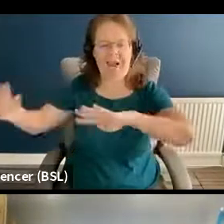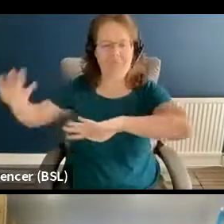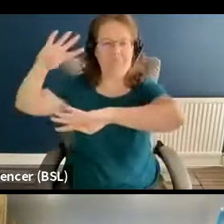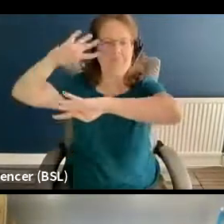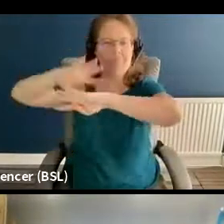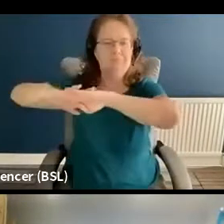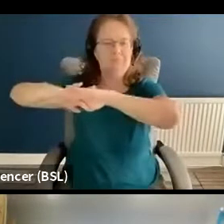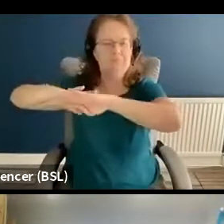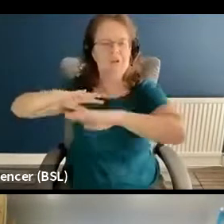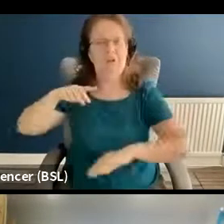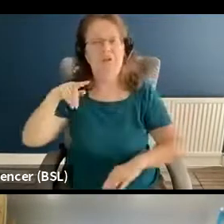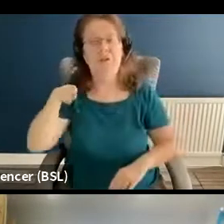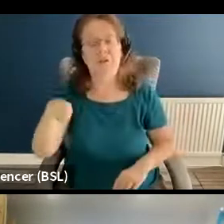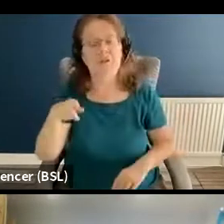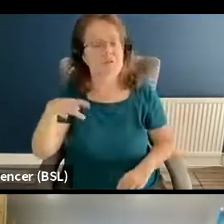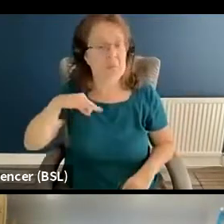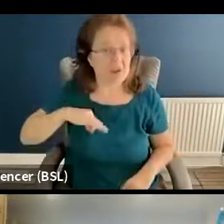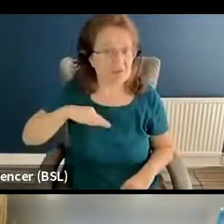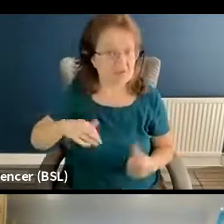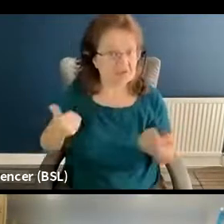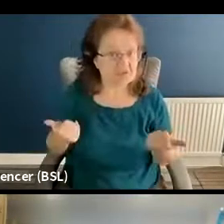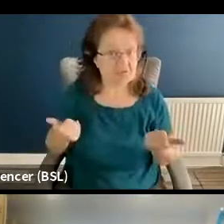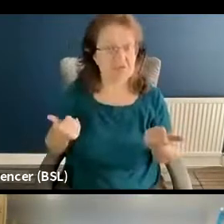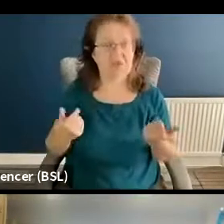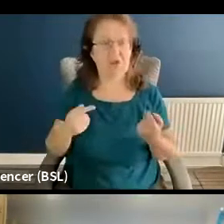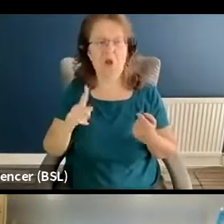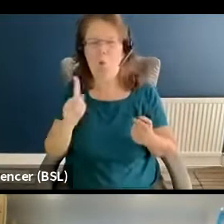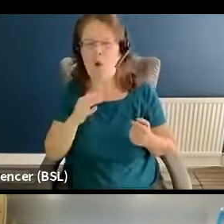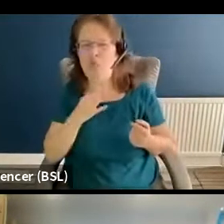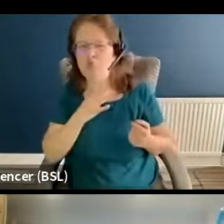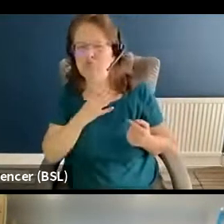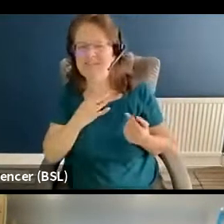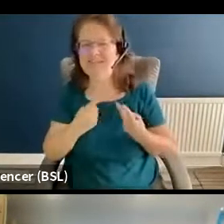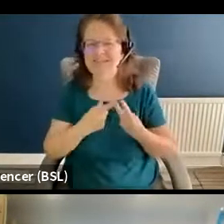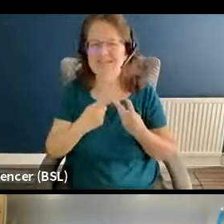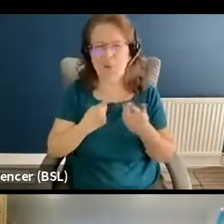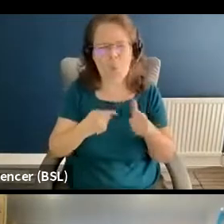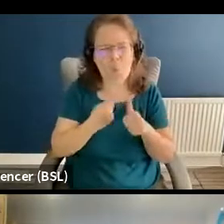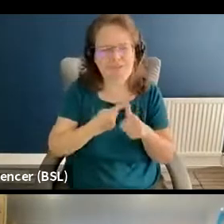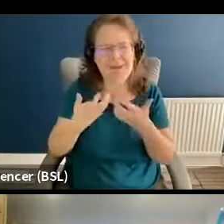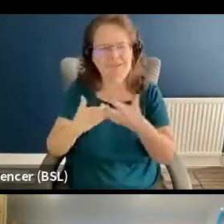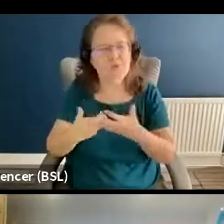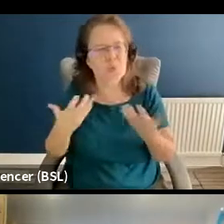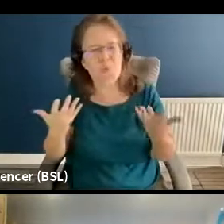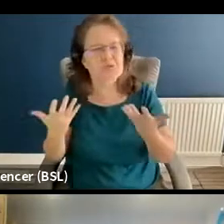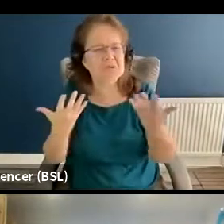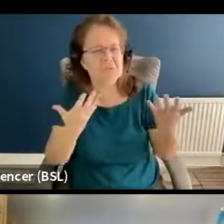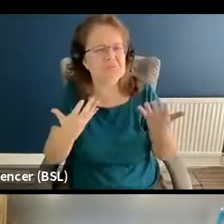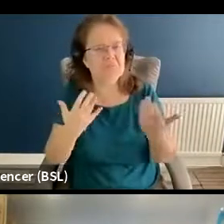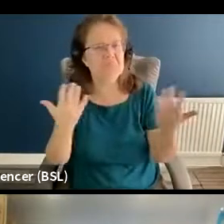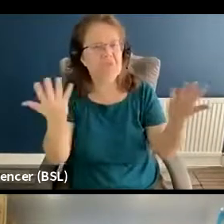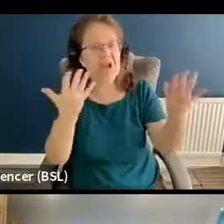benefit to these things and what are the risks with these things, with these automated tools?